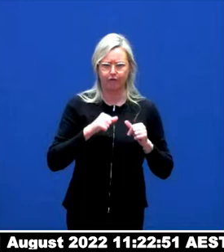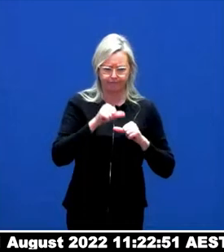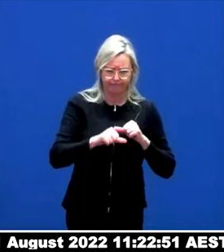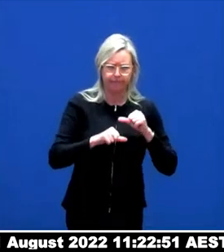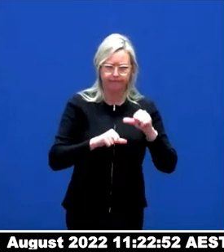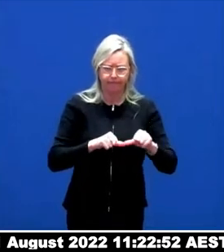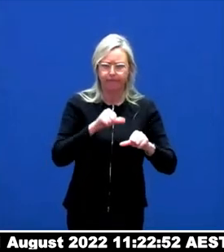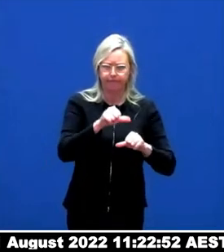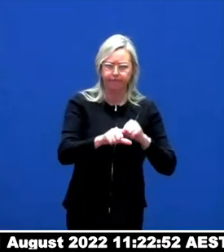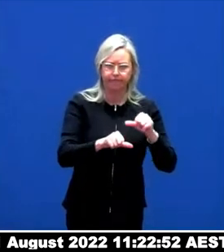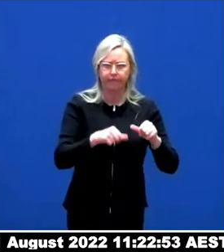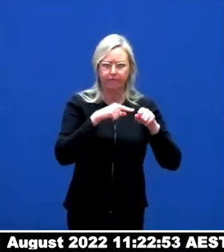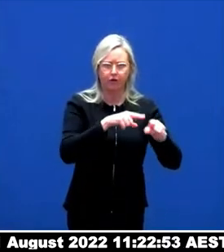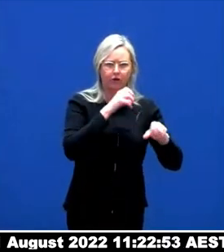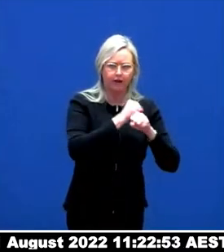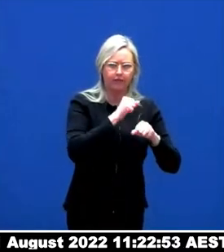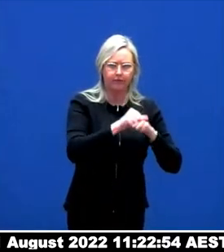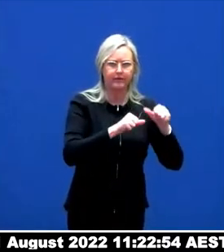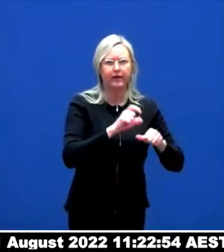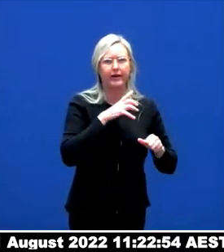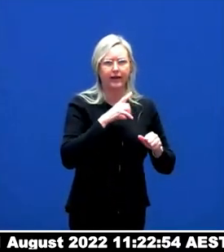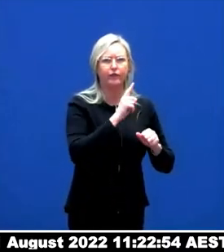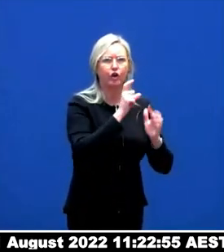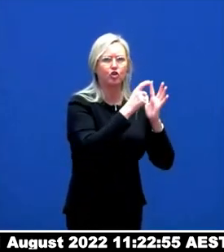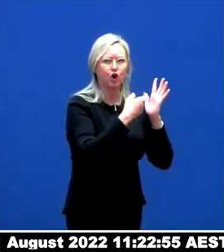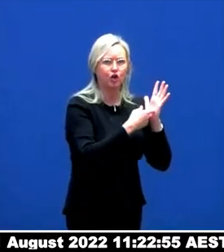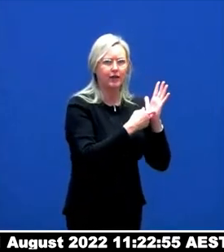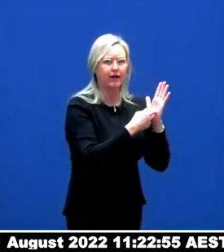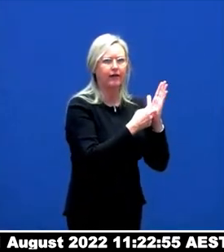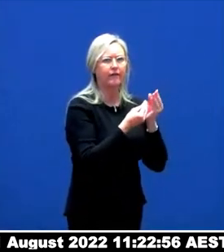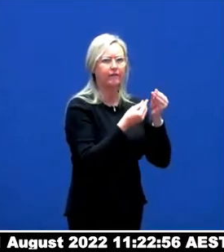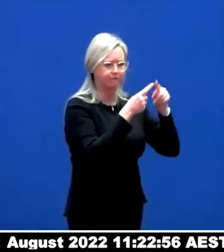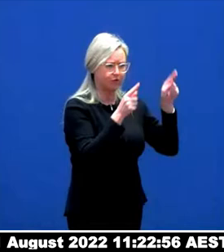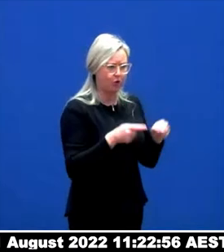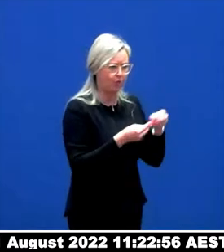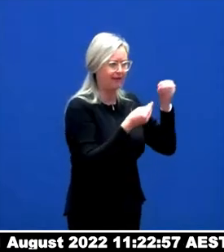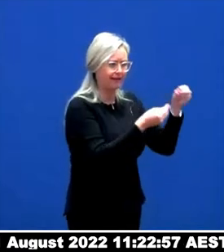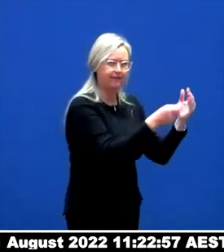You have to get your doctor to fill out some information in regards your application to